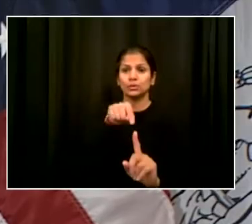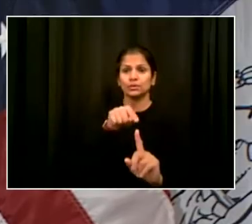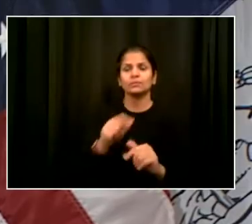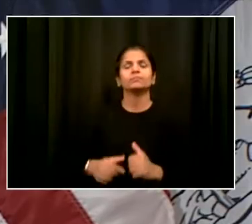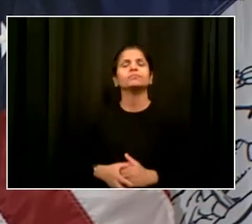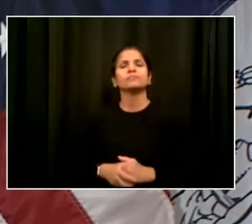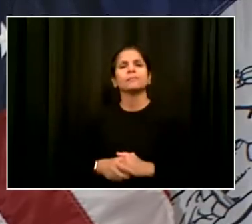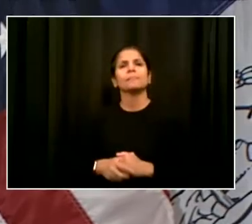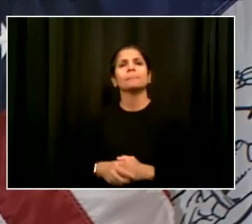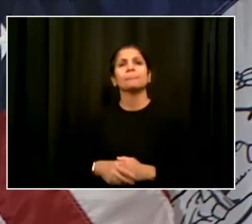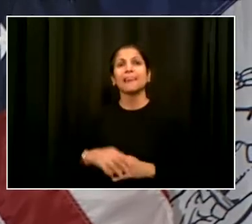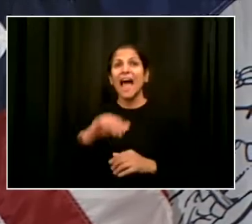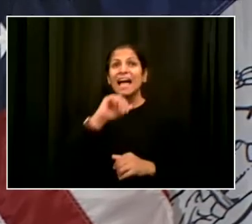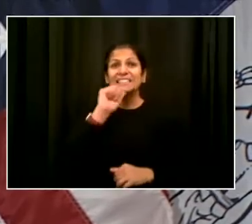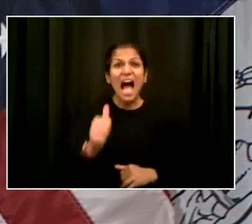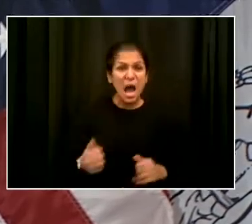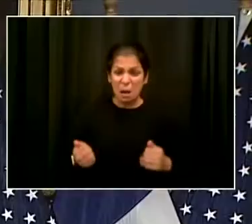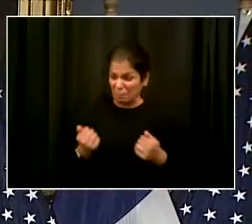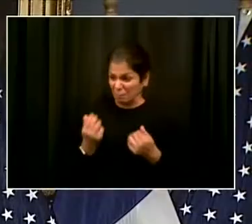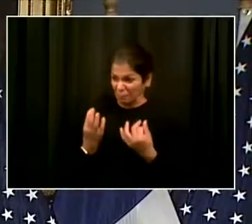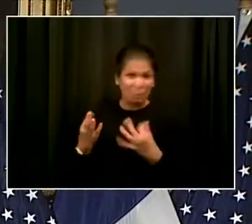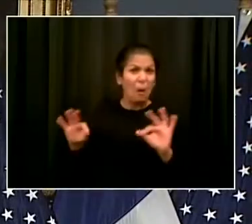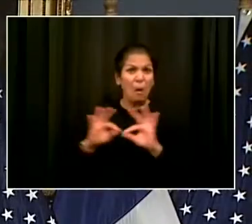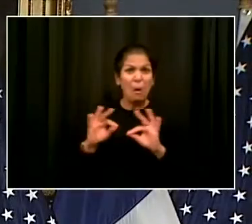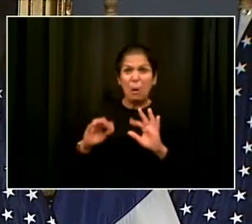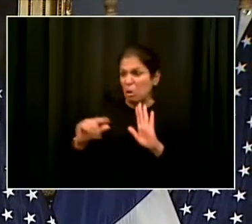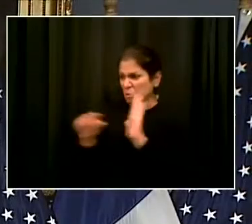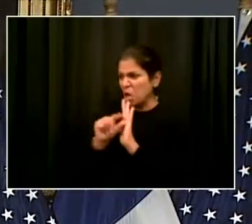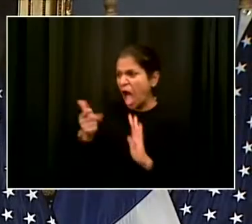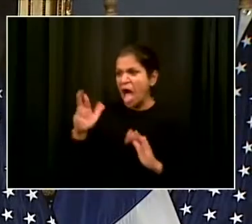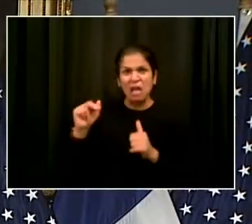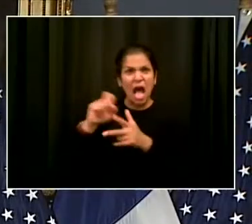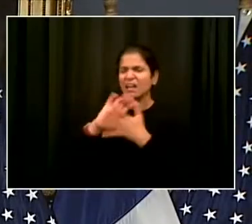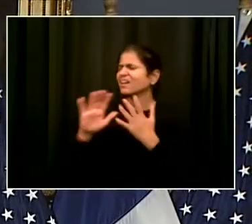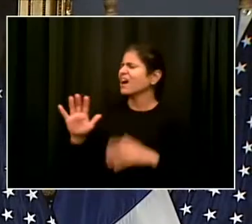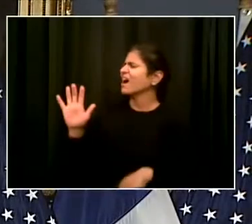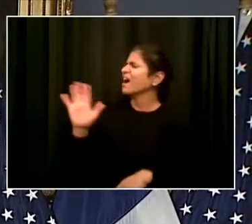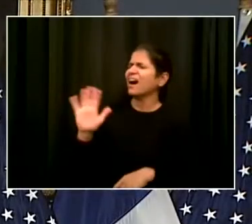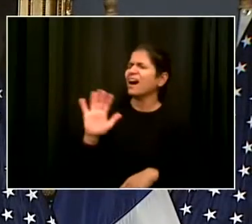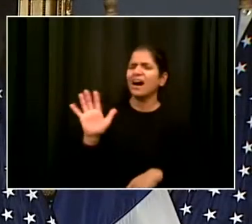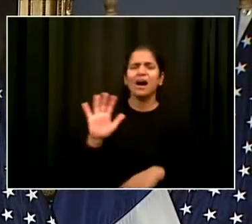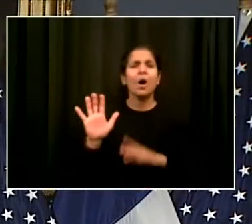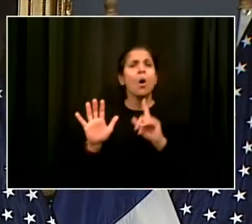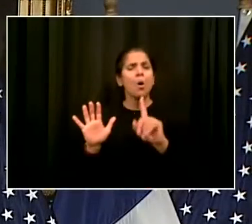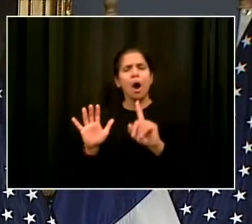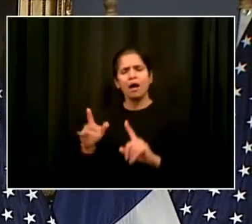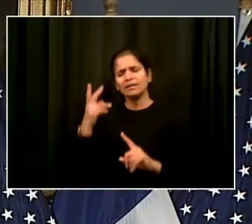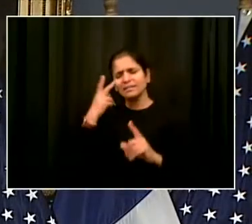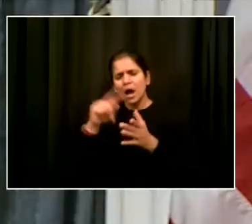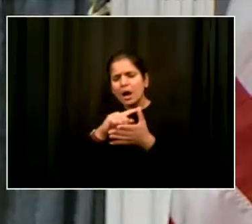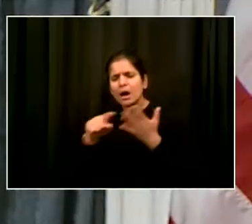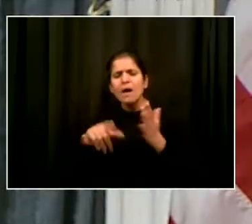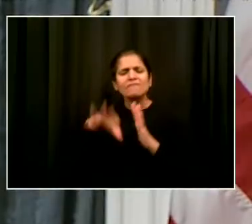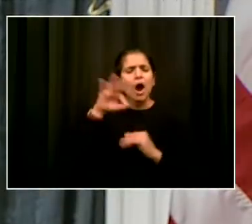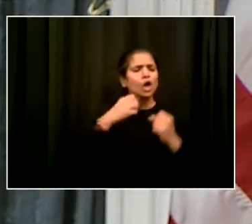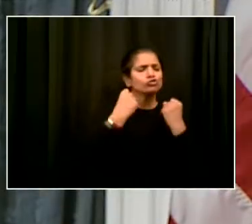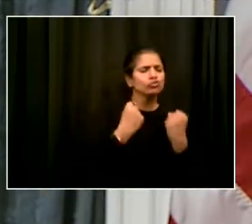OF OTHER DECISIONS. WHAT IT DOES DO IS PROVIDE EDEDUCATOROR SWIWIH INFORMATION SO THEY CAN MAKE THE ADJUSTMENT AND TAYLOR MAKE TTHE APAPPROAAH CFO